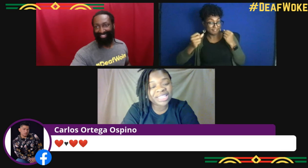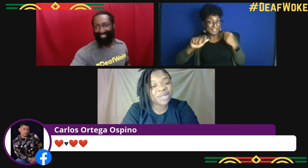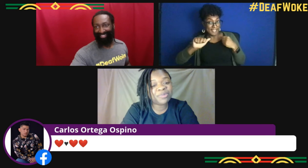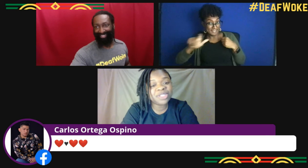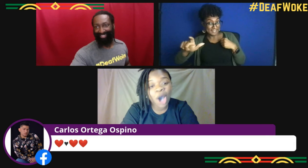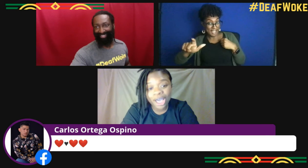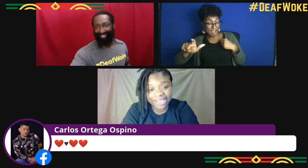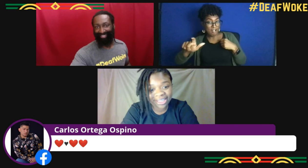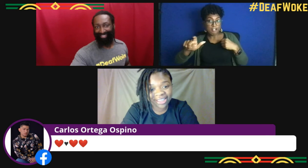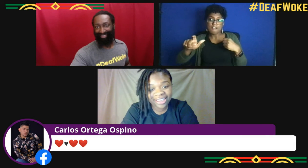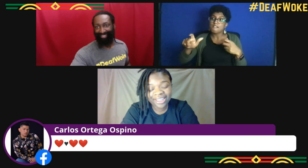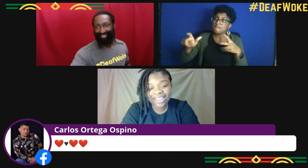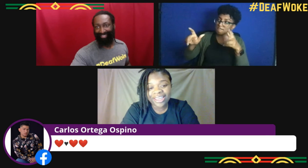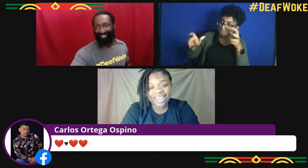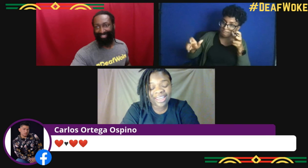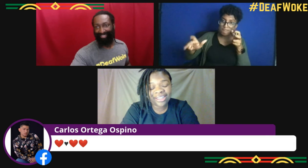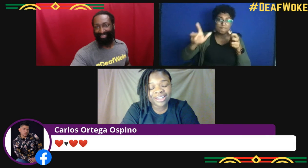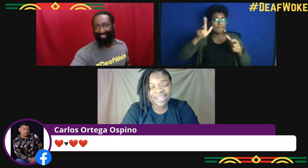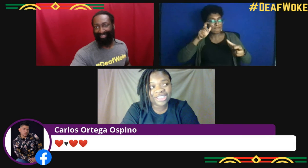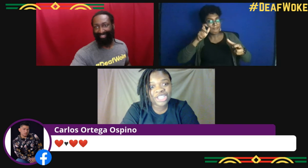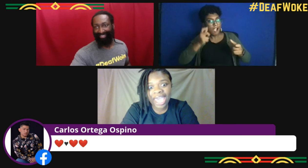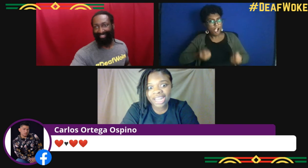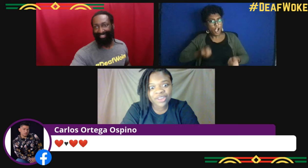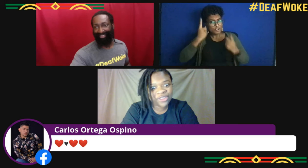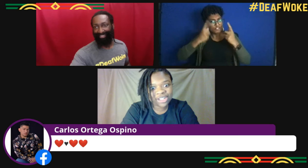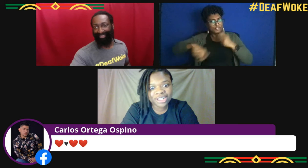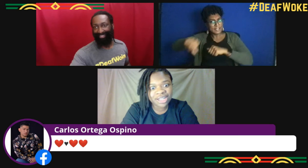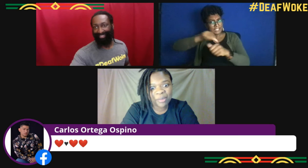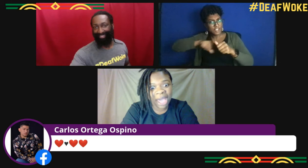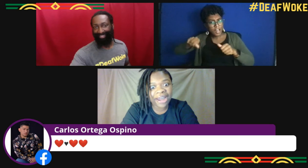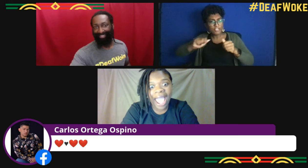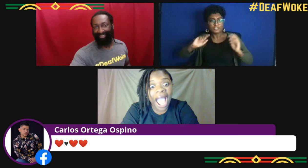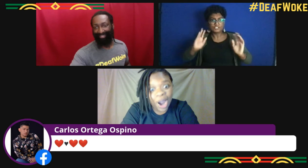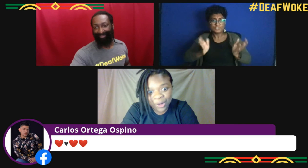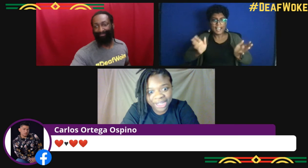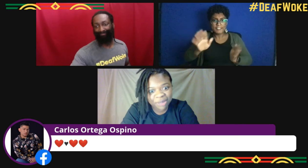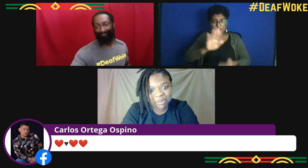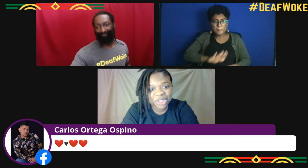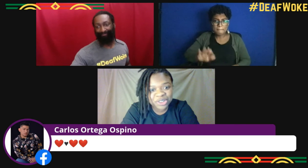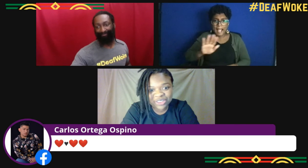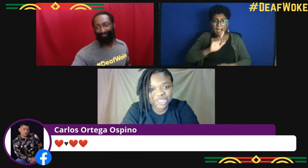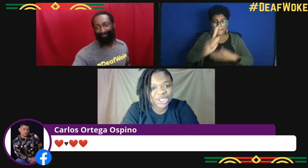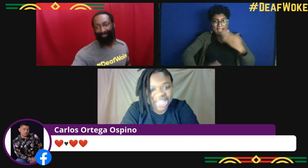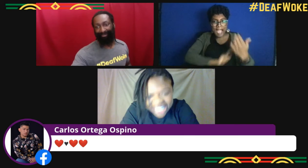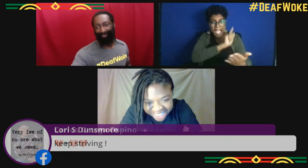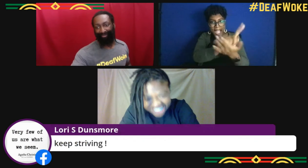We ended up talking and chatting for about an hour in the middle of the street.